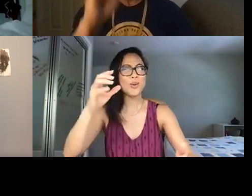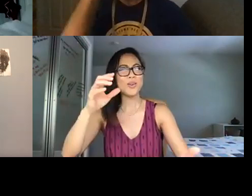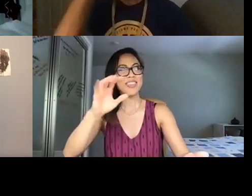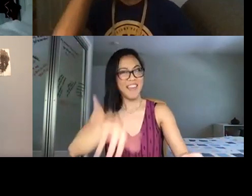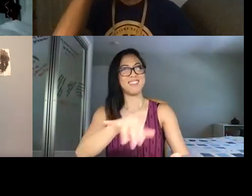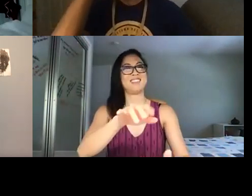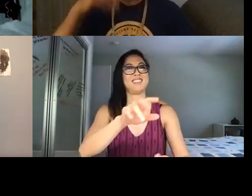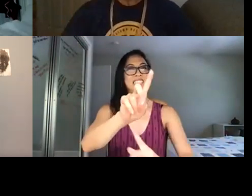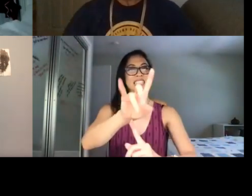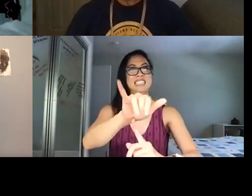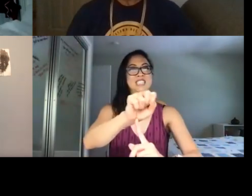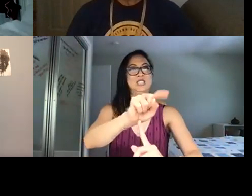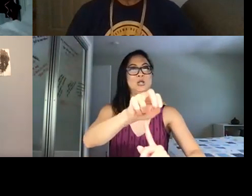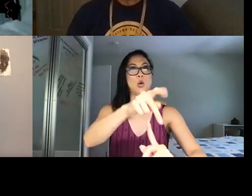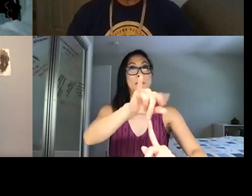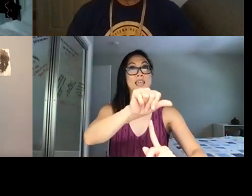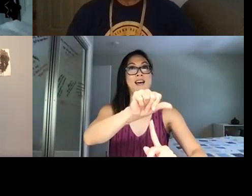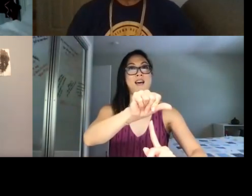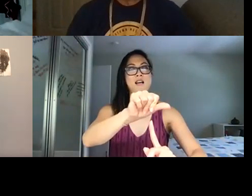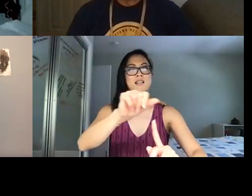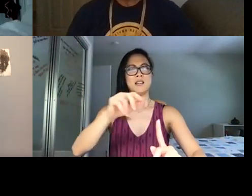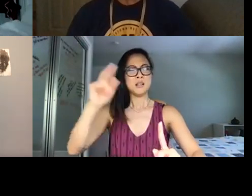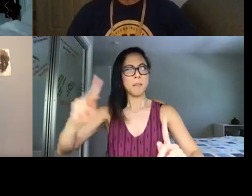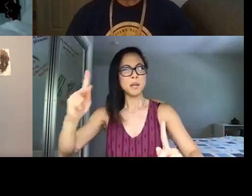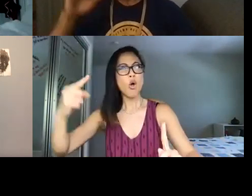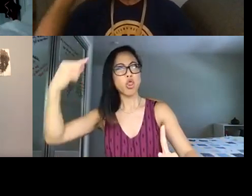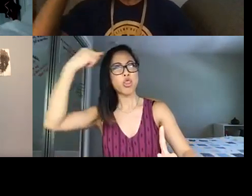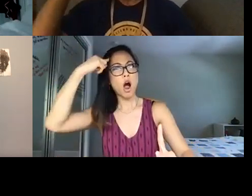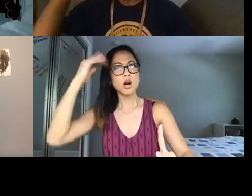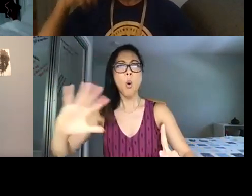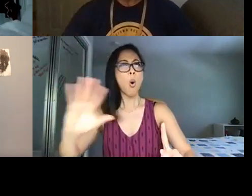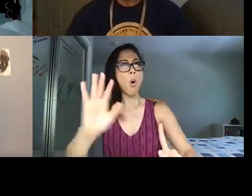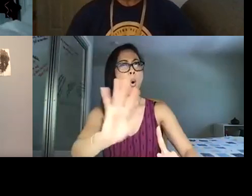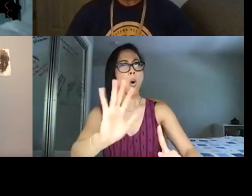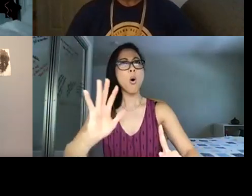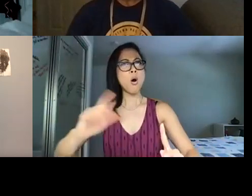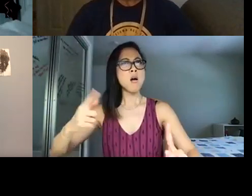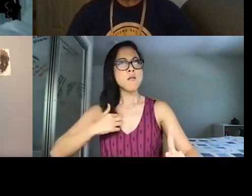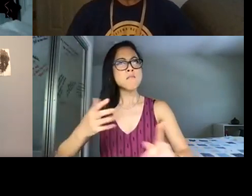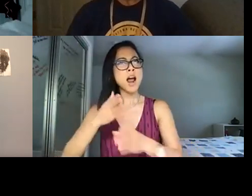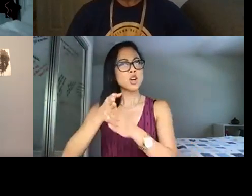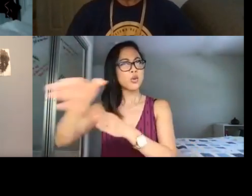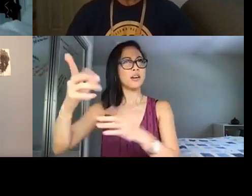the dystopia, I'm like my career was in the dystopia, I think that's what I'm trying to say is it was never outside